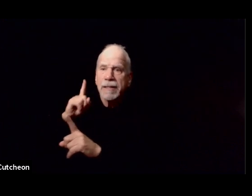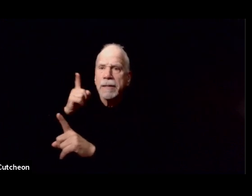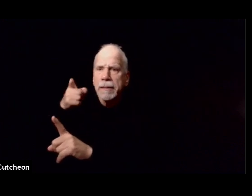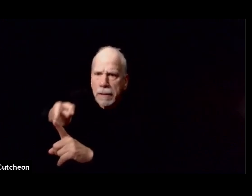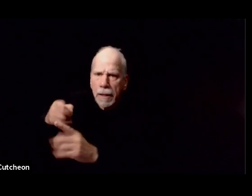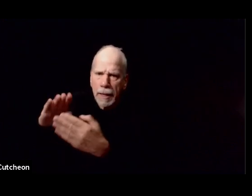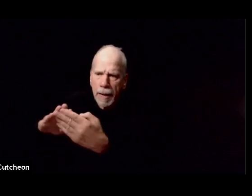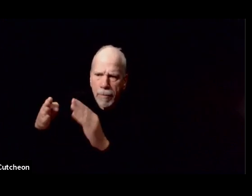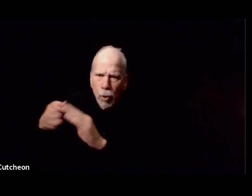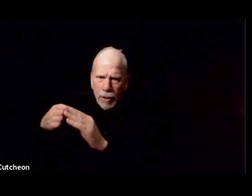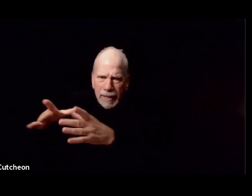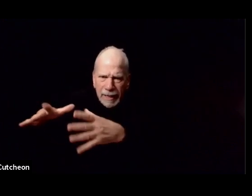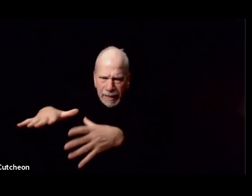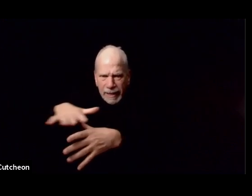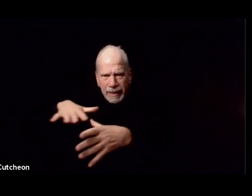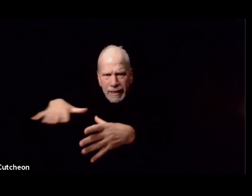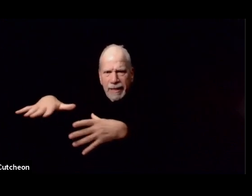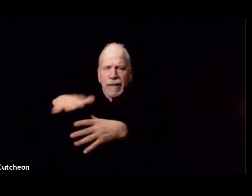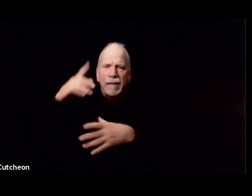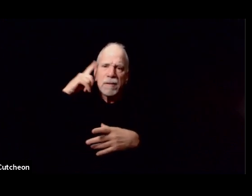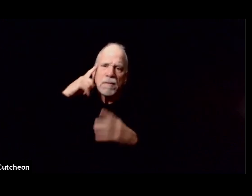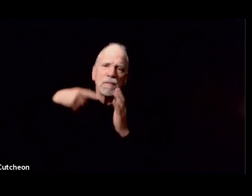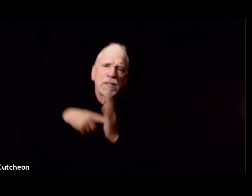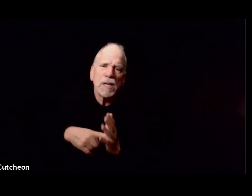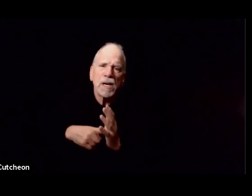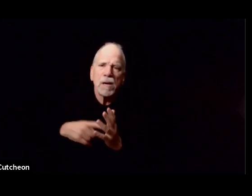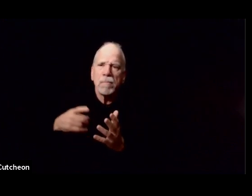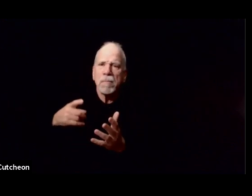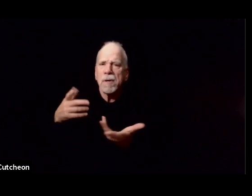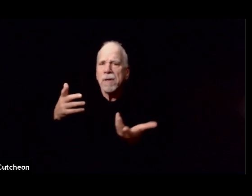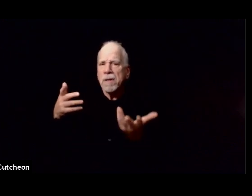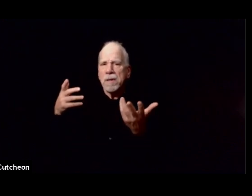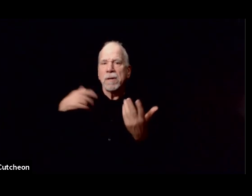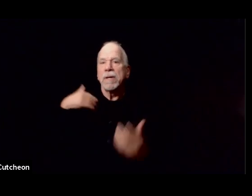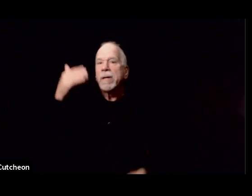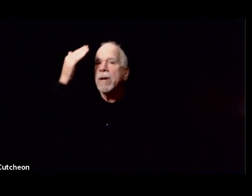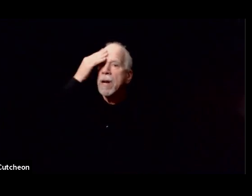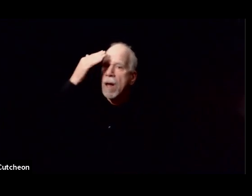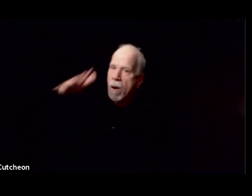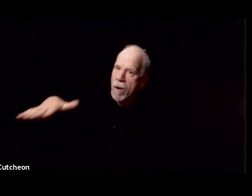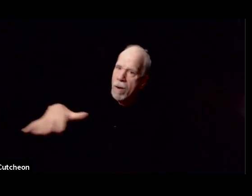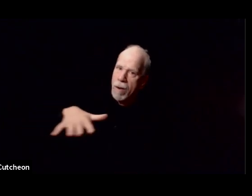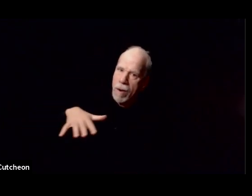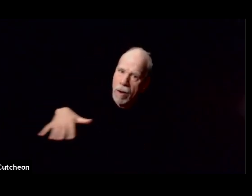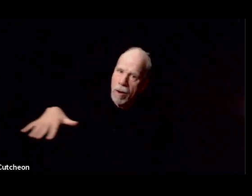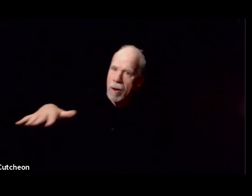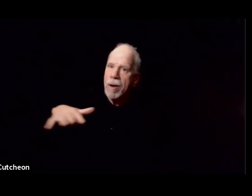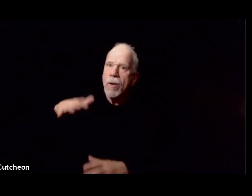are known workplace related clusters or outbreaks or large amounts of community spread in some